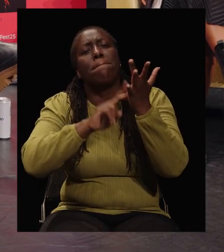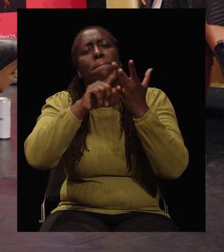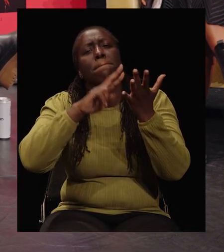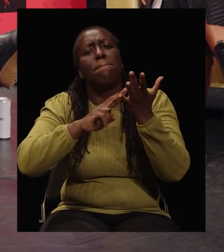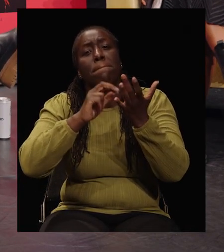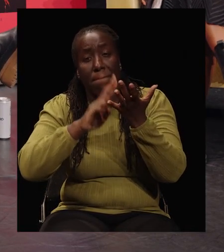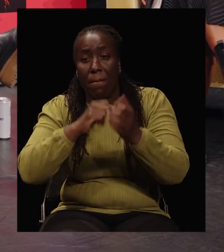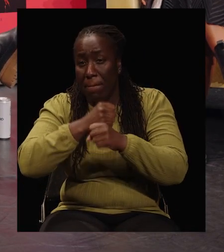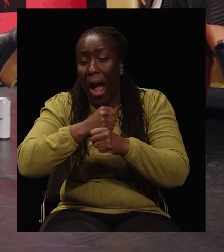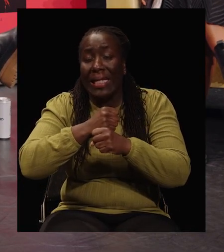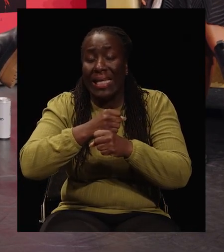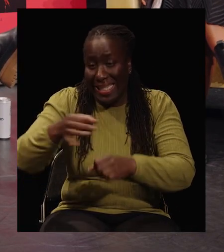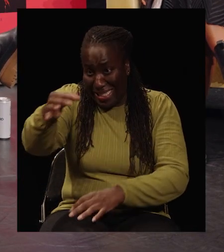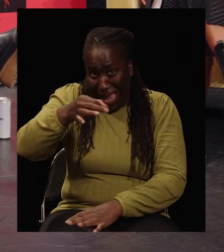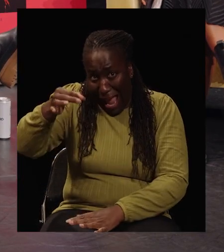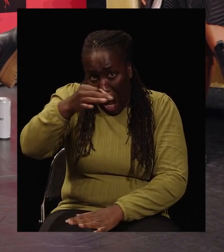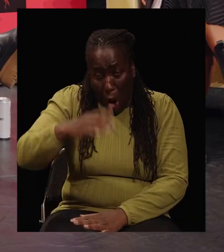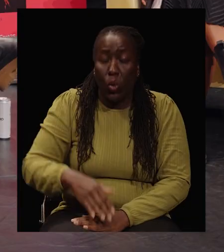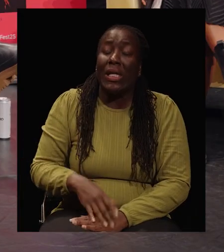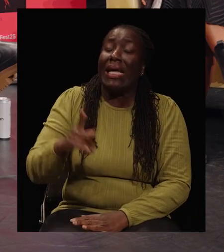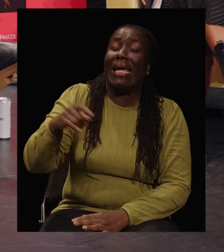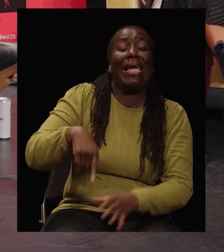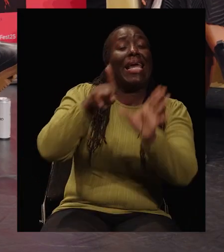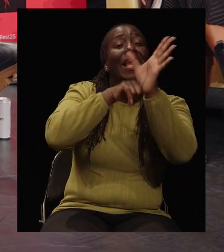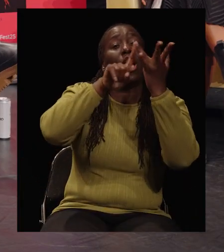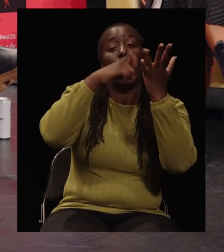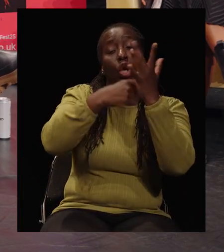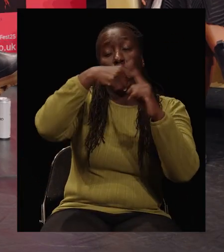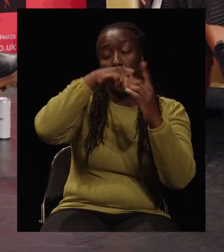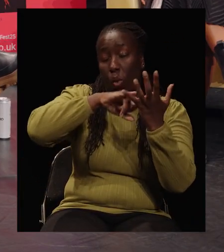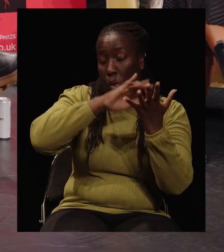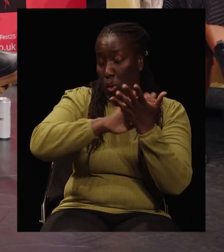in South Yorkshire and- And baton twirling, that was his first- Yeah, baton twirling and going to miner's galas,